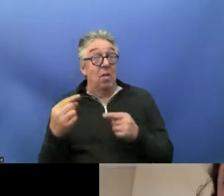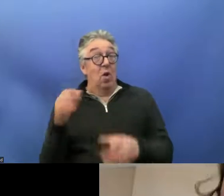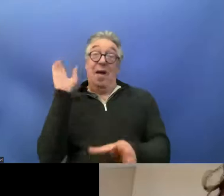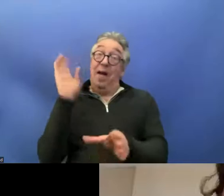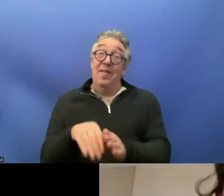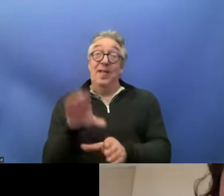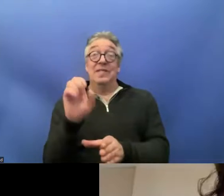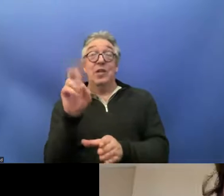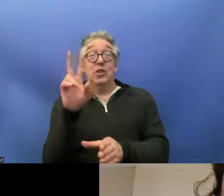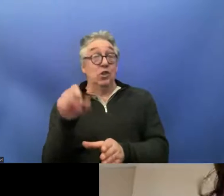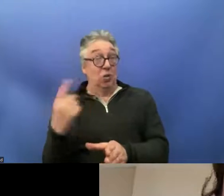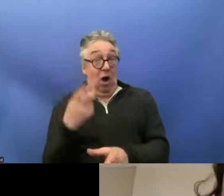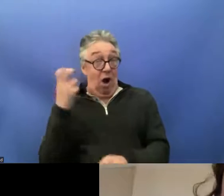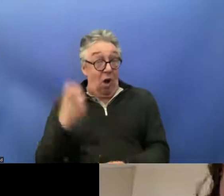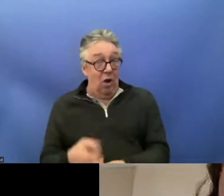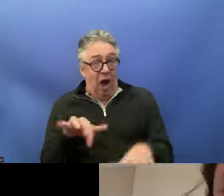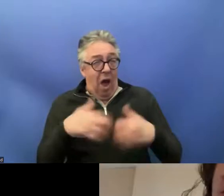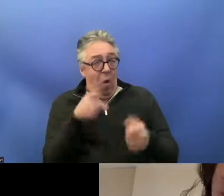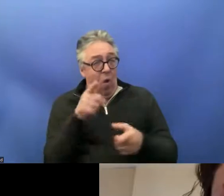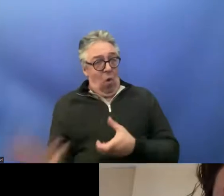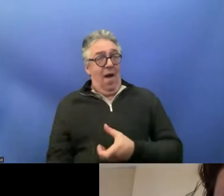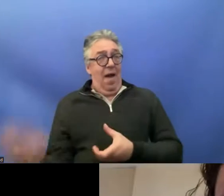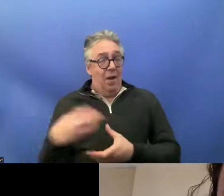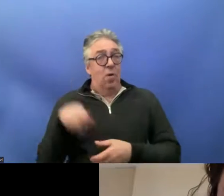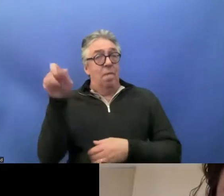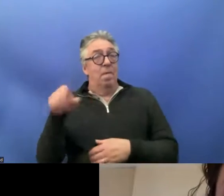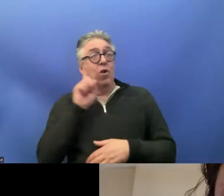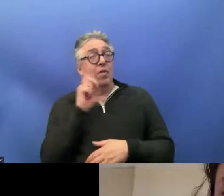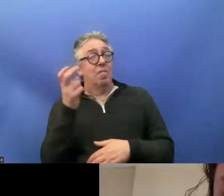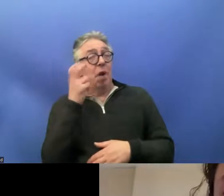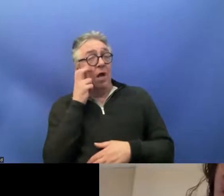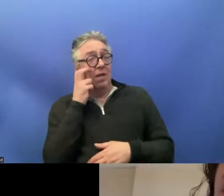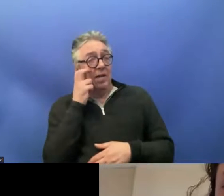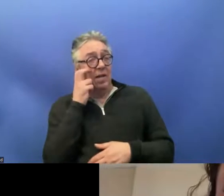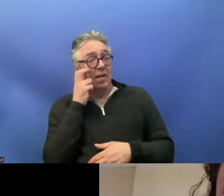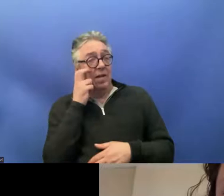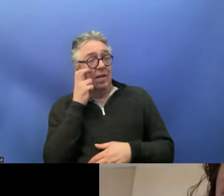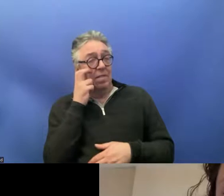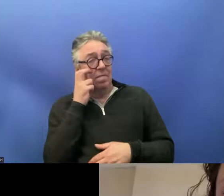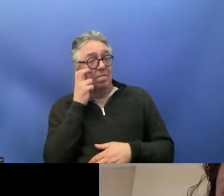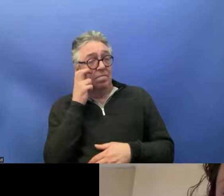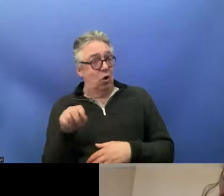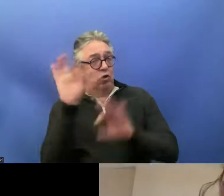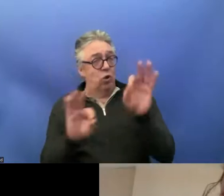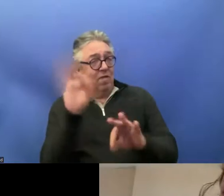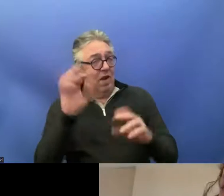So, I think, how did you include persons with deaf blindness in this survey? In this research?